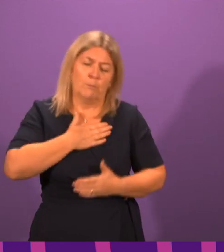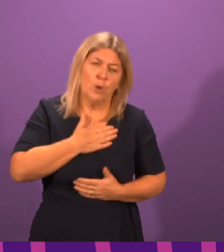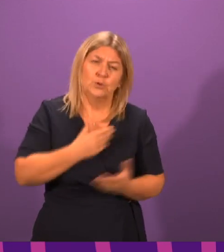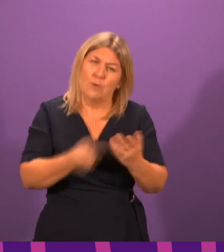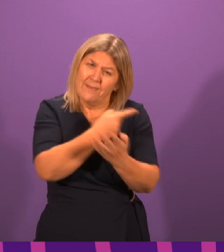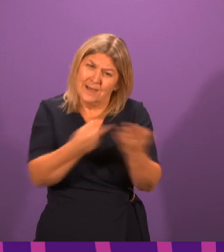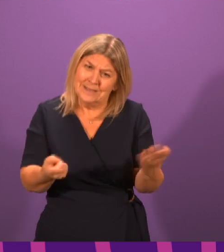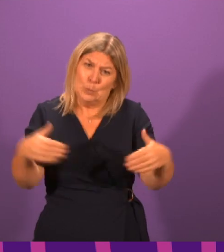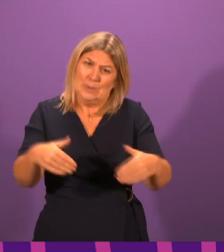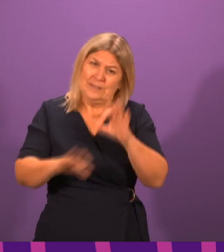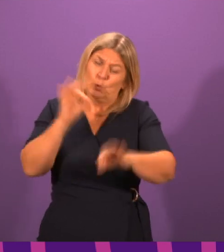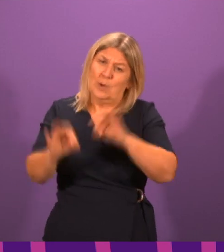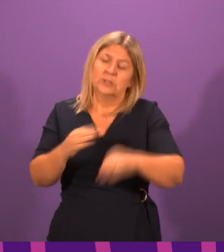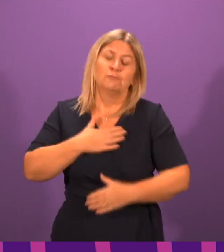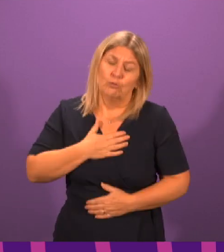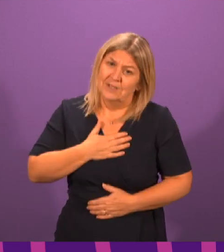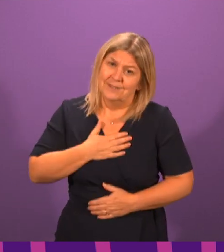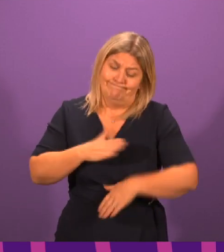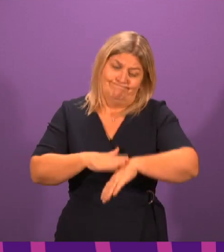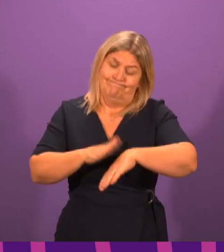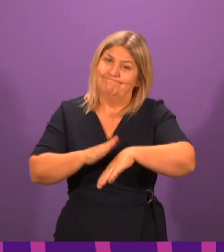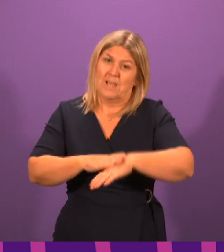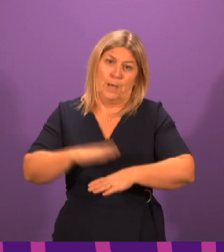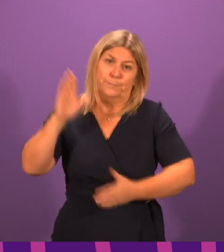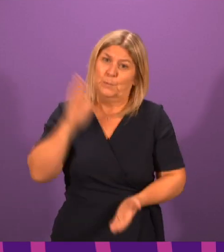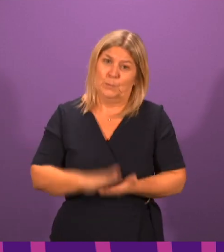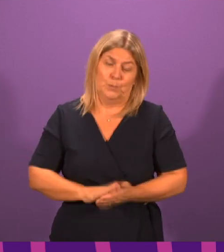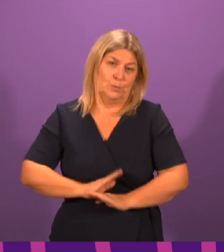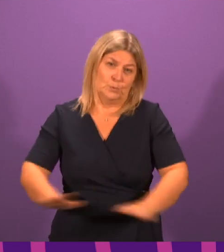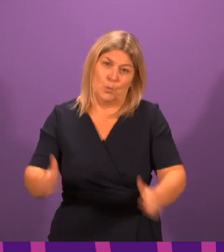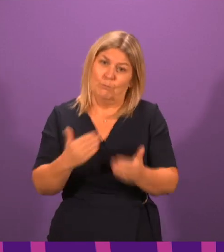Macdonald and Fulton MacGregor; we have run out of time and have no room for any further questions.